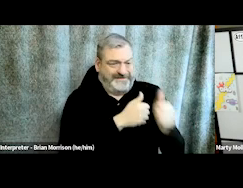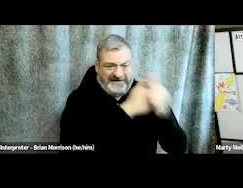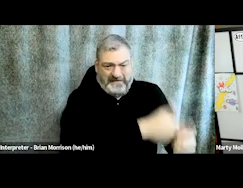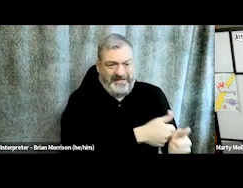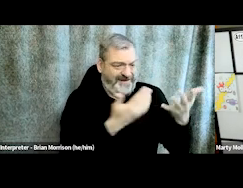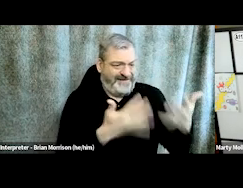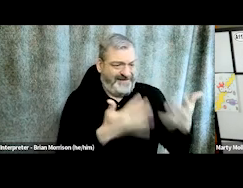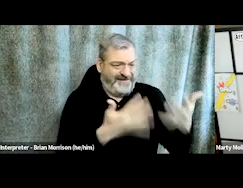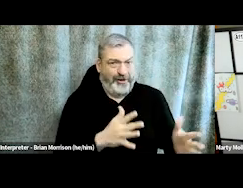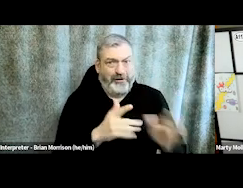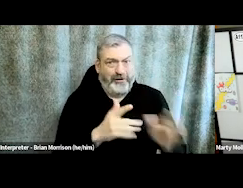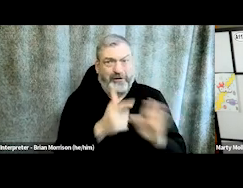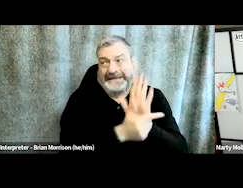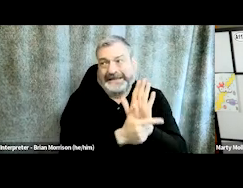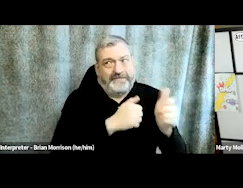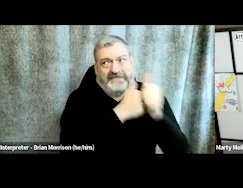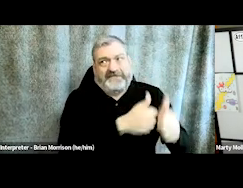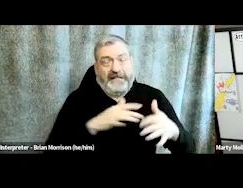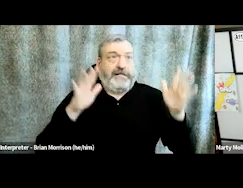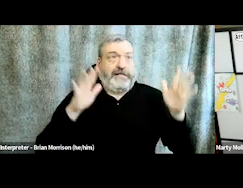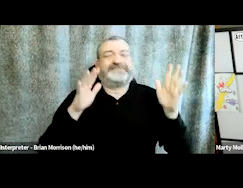concern, that you're moving into a place where